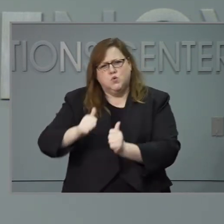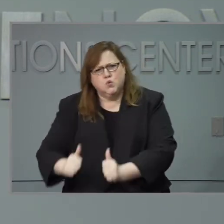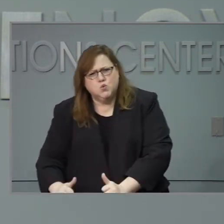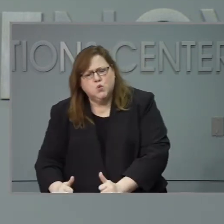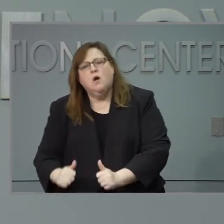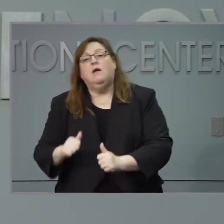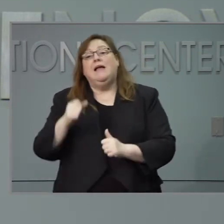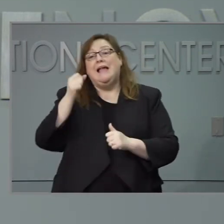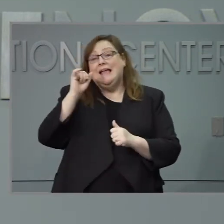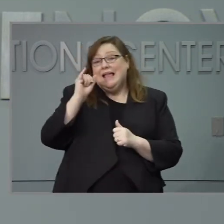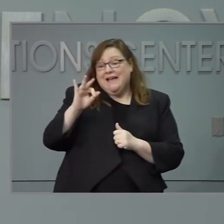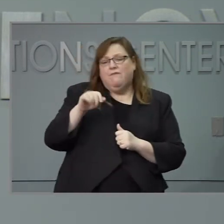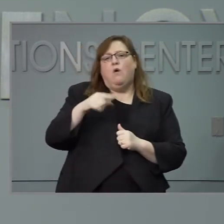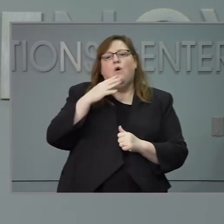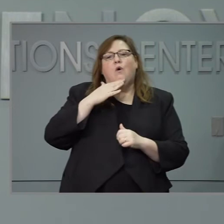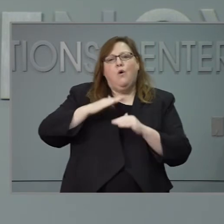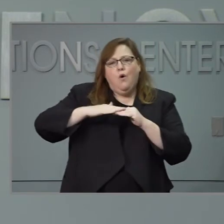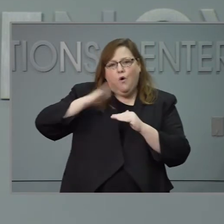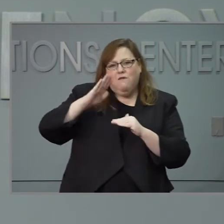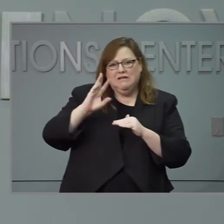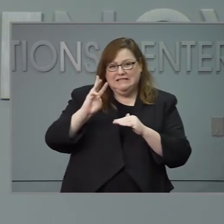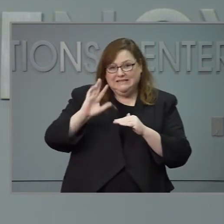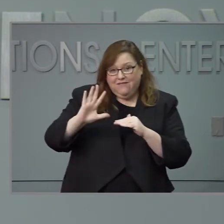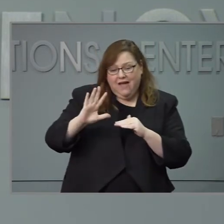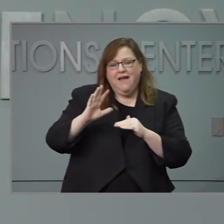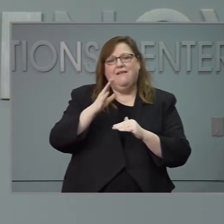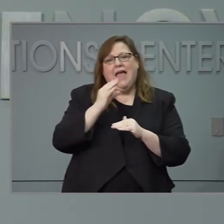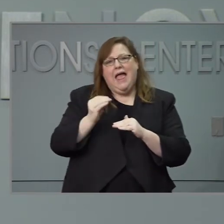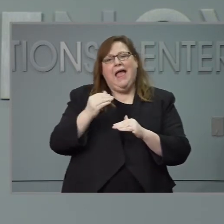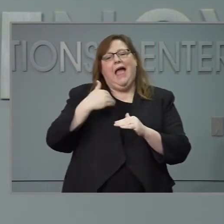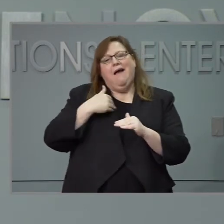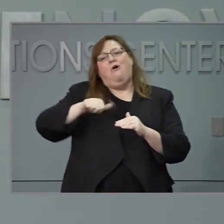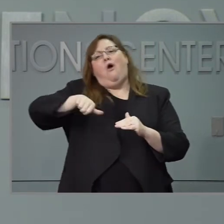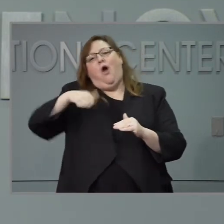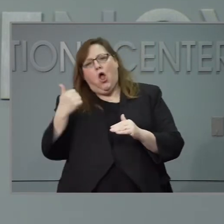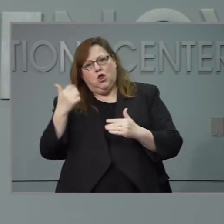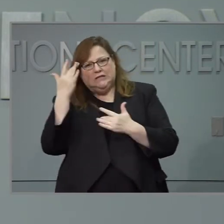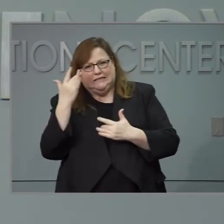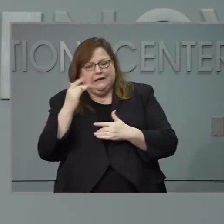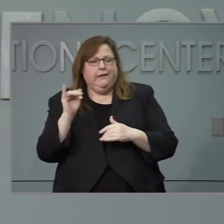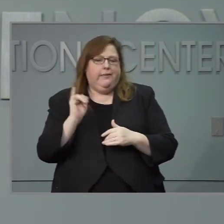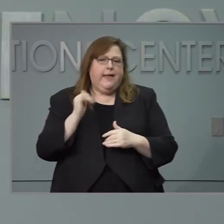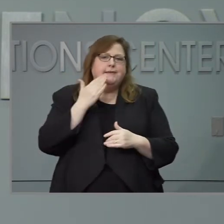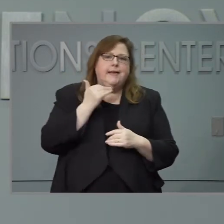PRESUPUESTA, BASÁNDOSE EN UN PANORAMA DE INGRESOS INCIERTO